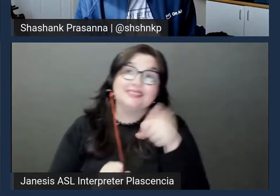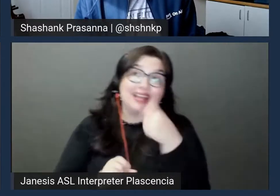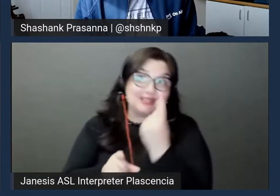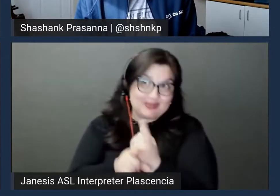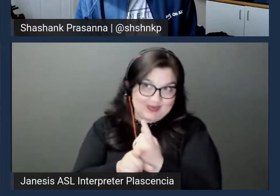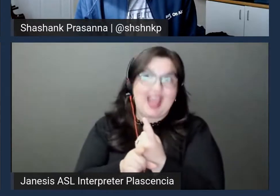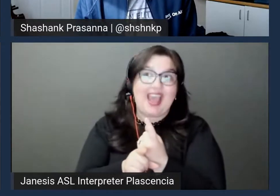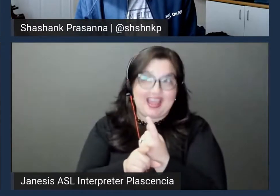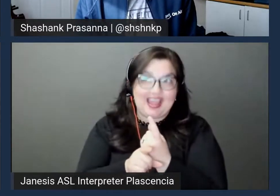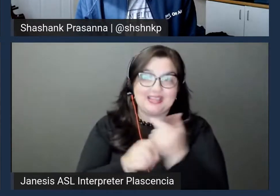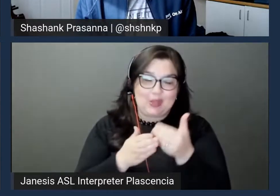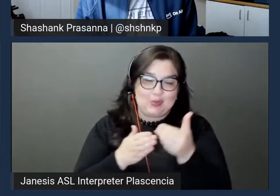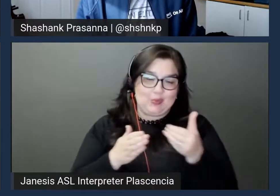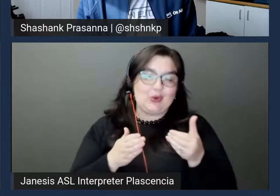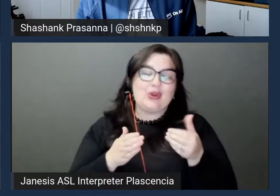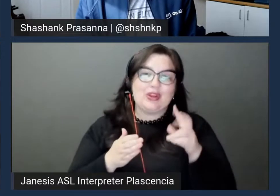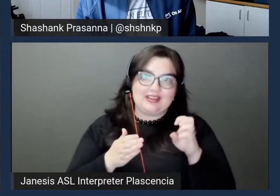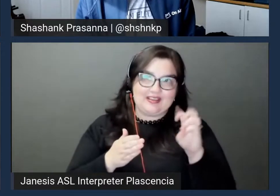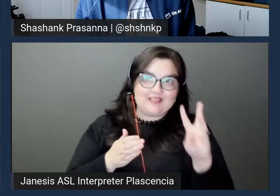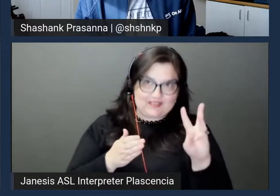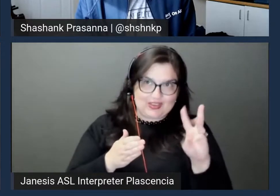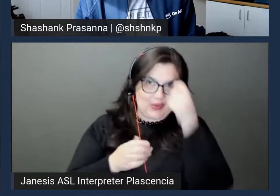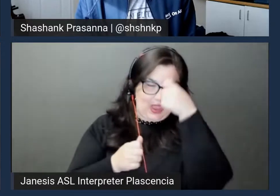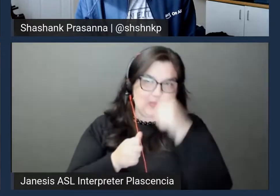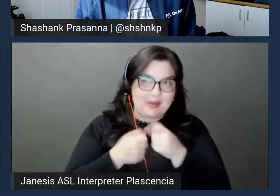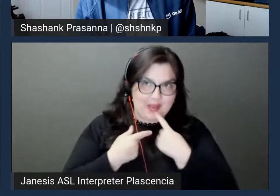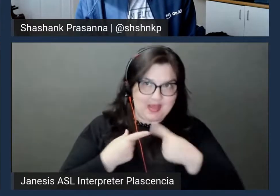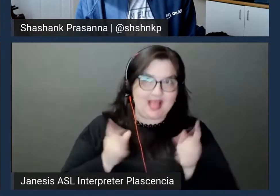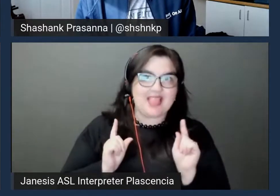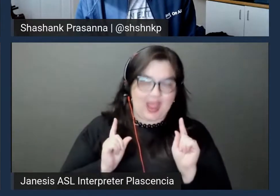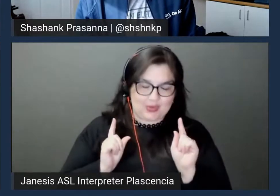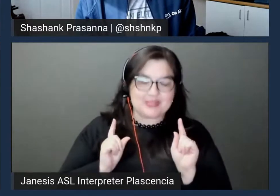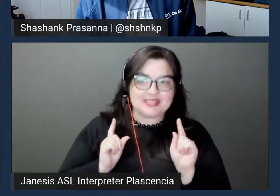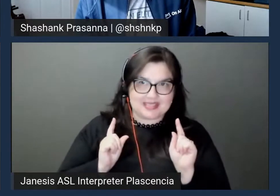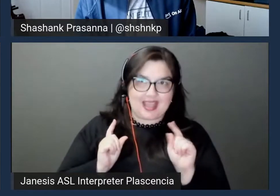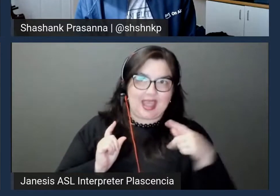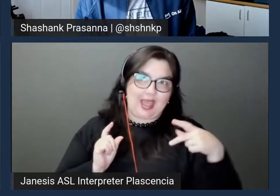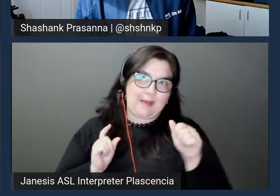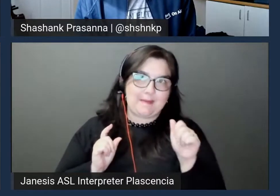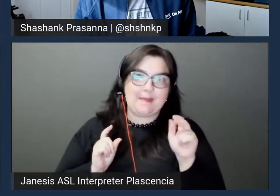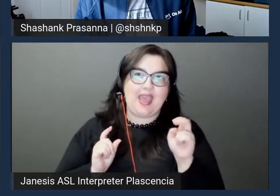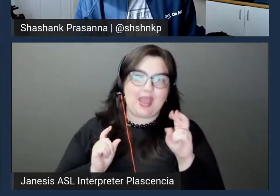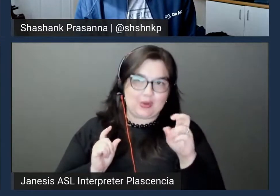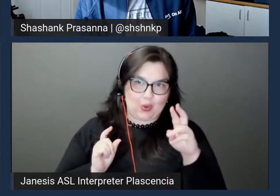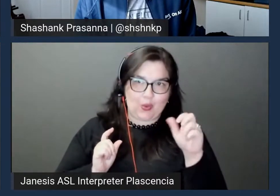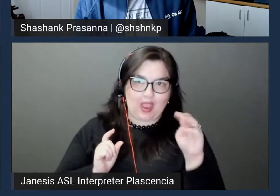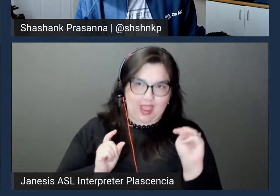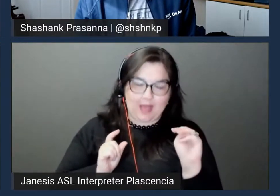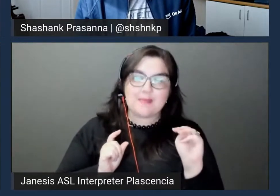of AWS Panorama last year at the last re:Invent. We had a tremendous response to our preview program.